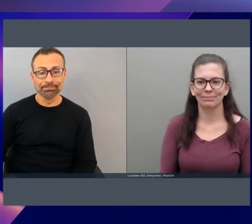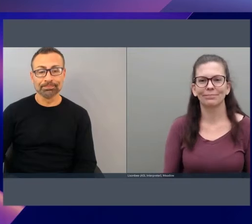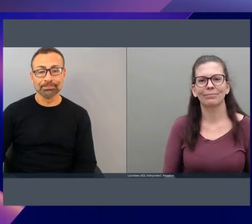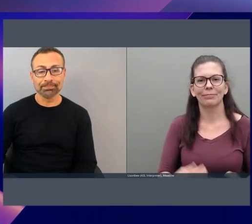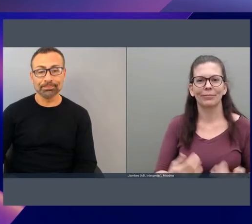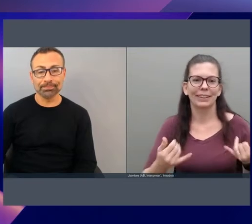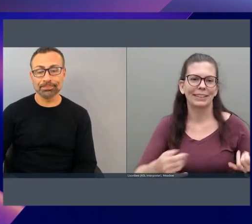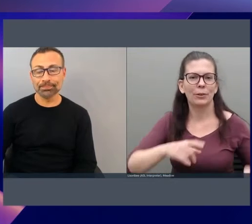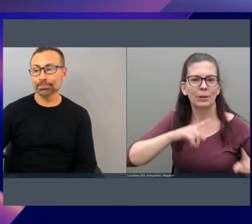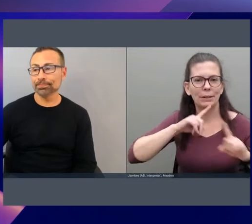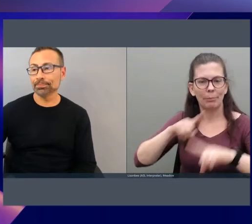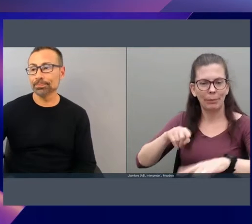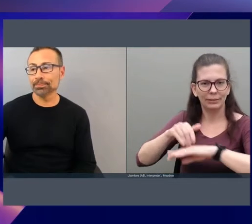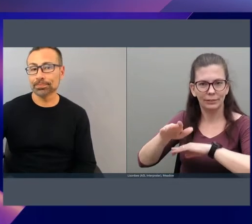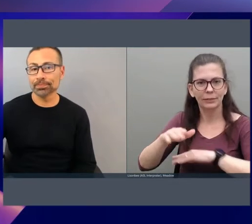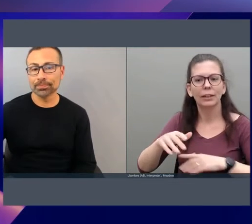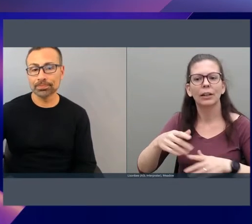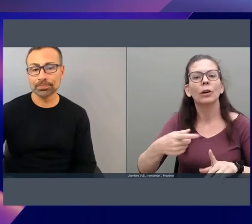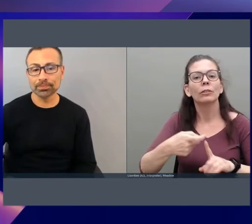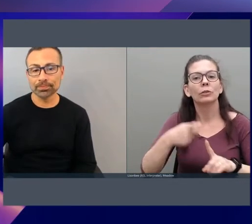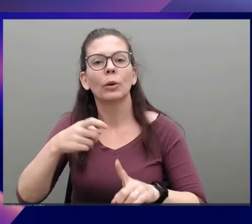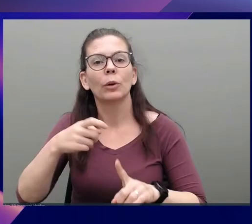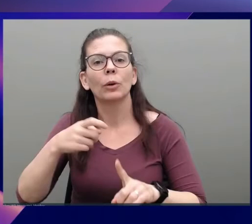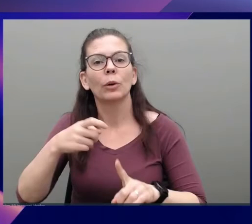You have the source IP address, which is what we saw in GuardDuty.